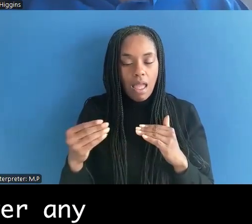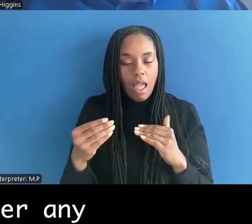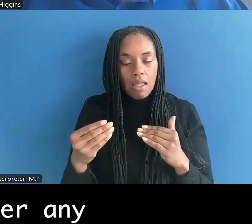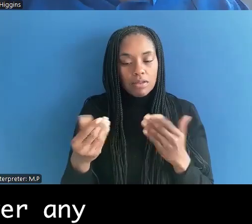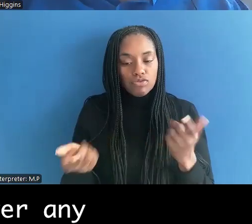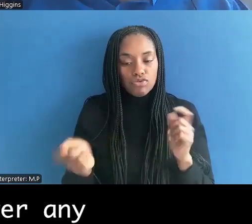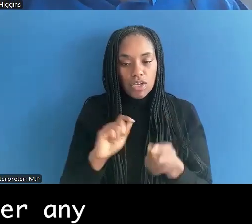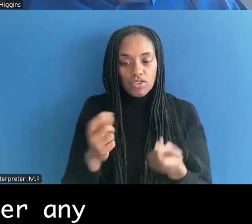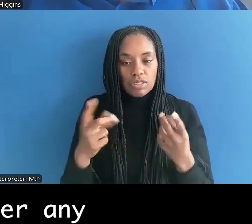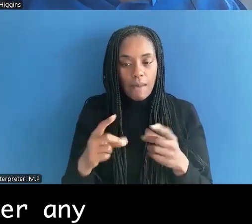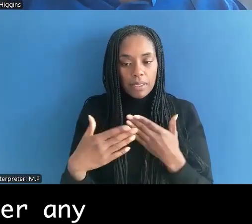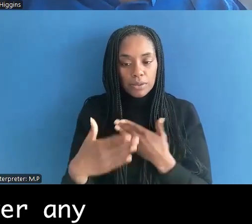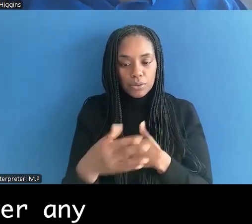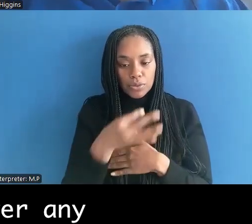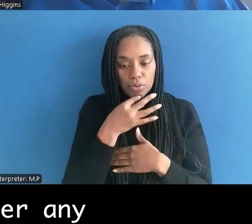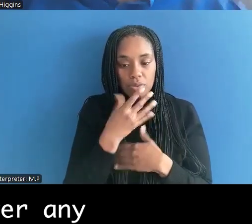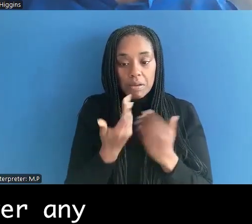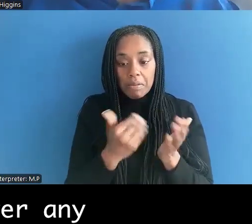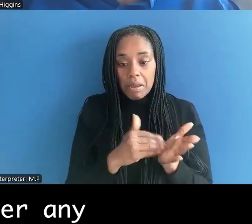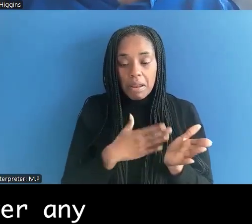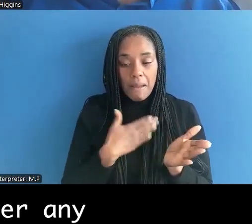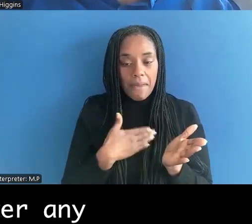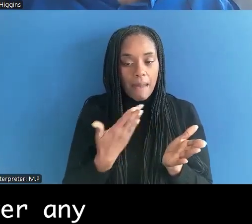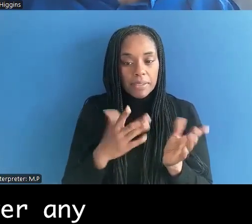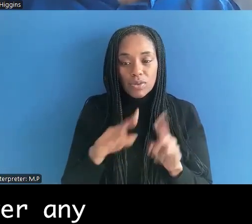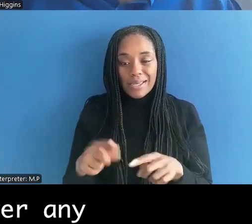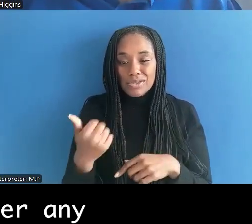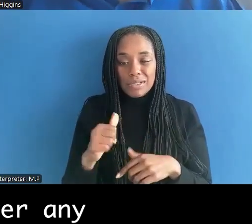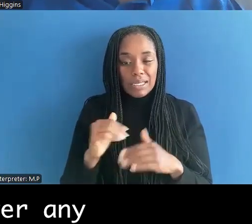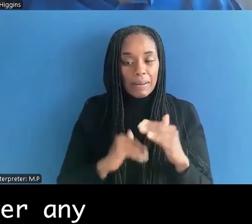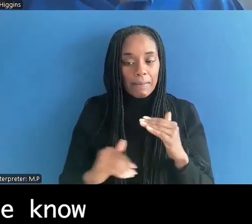And again, I'd be happy to answer any basic questions about the presentation.